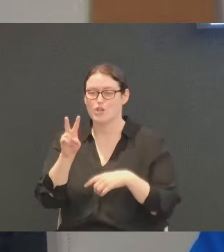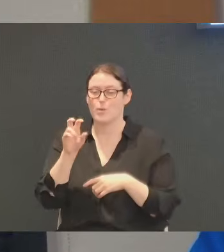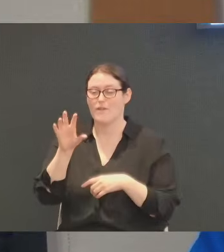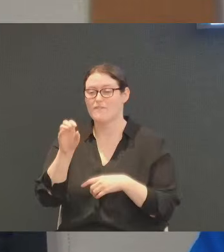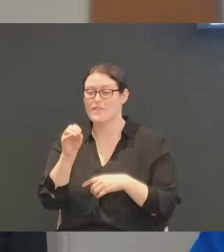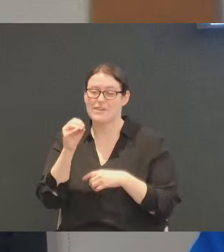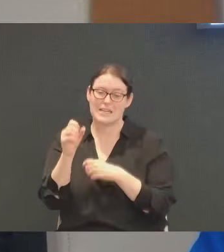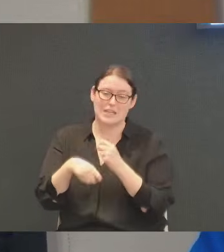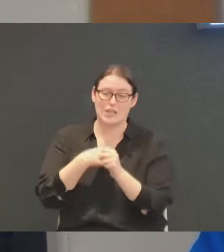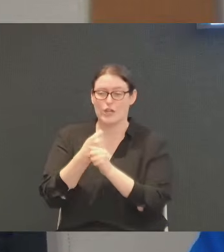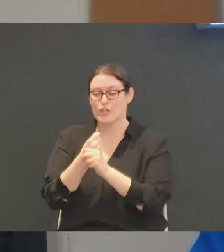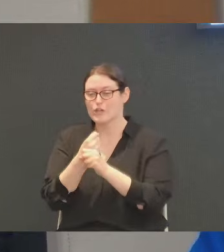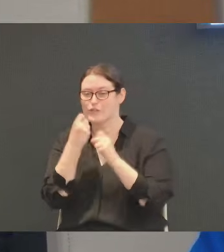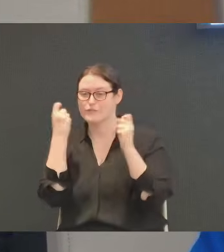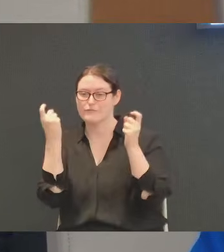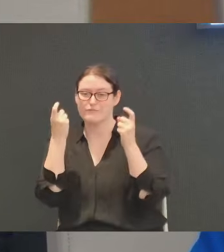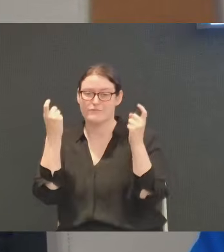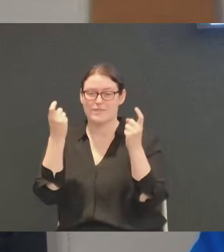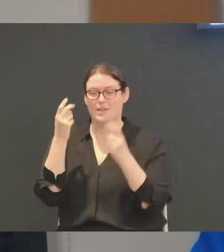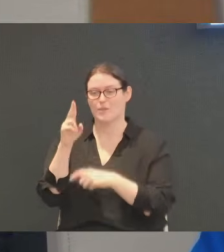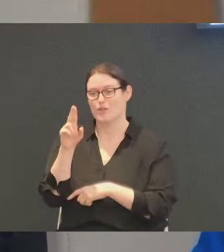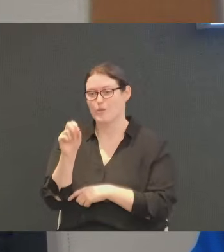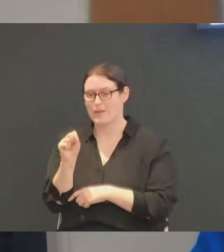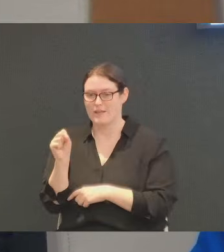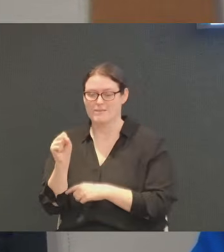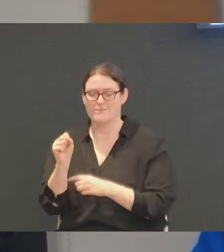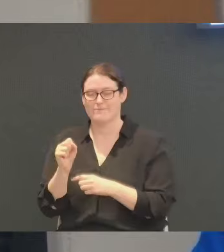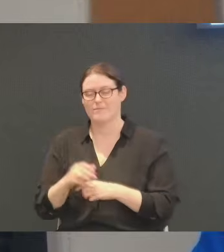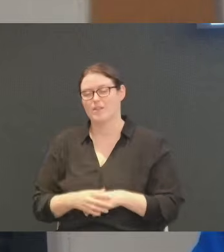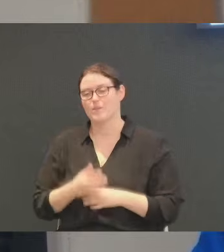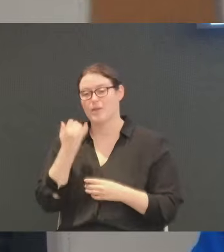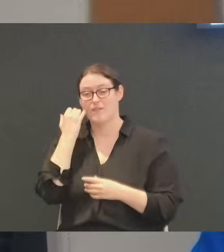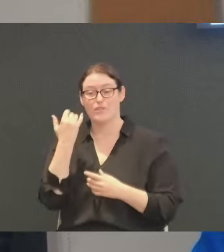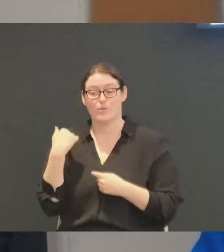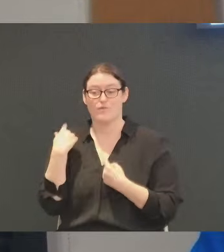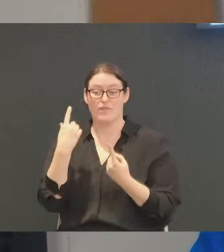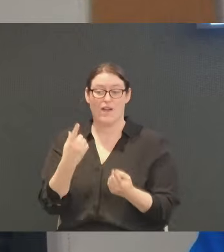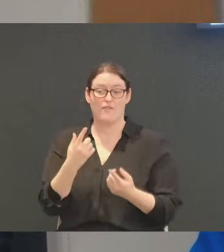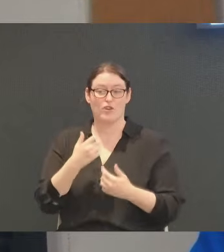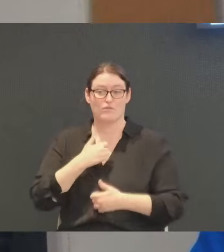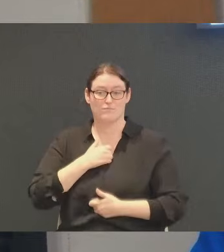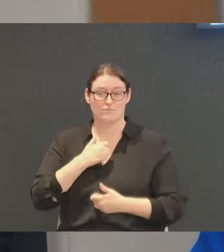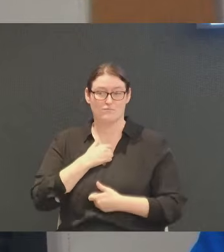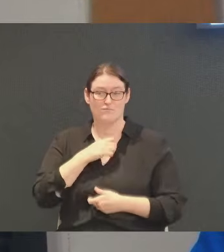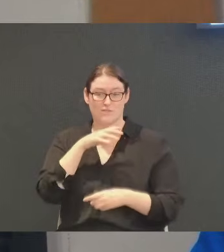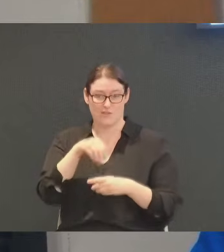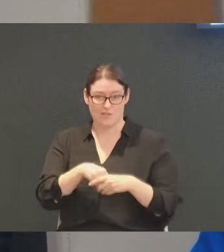we will be marching in. So, if you ever served or your family member served, you can march in with